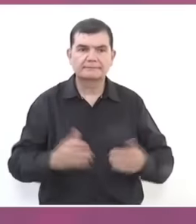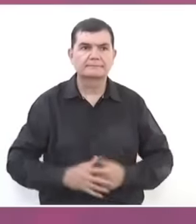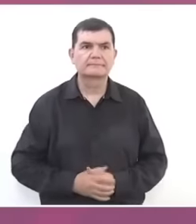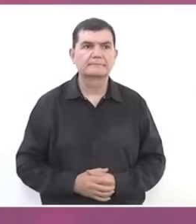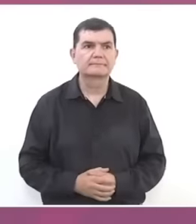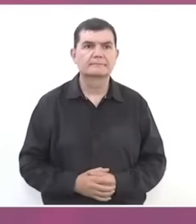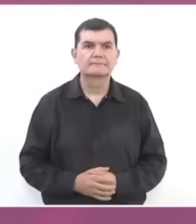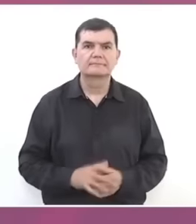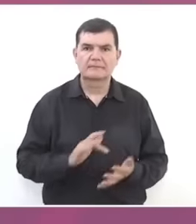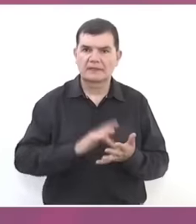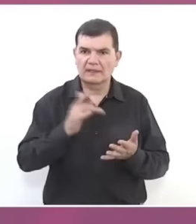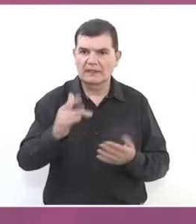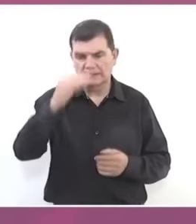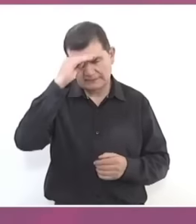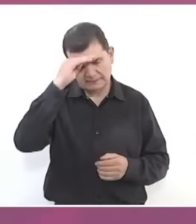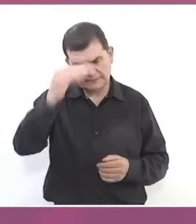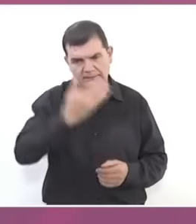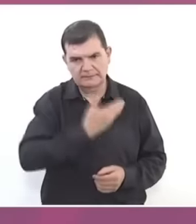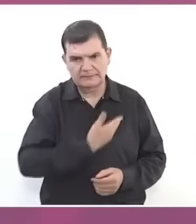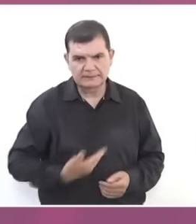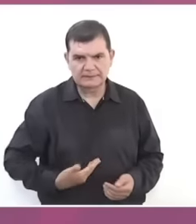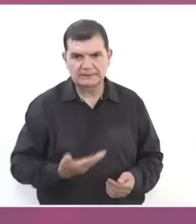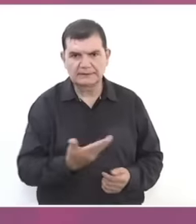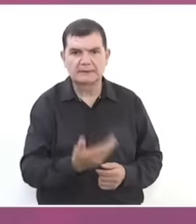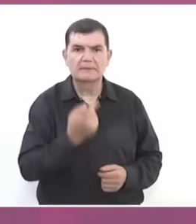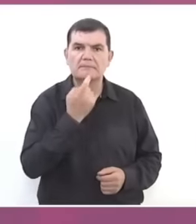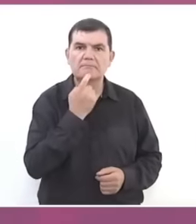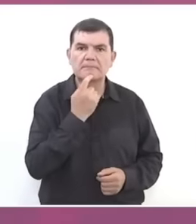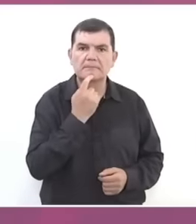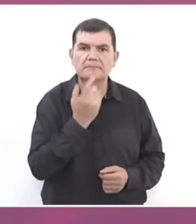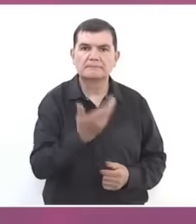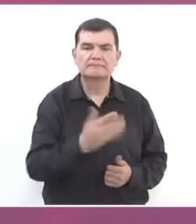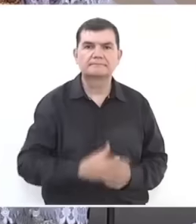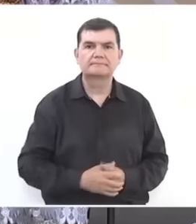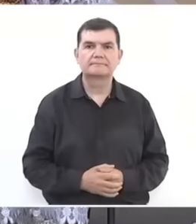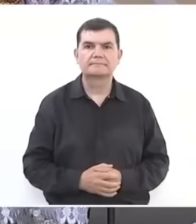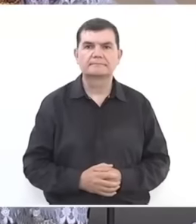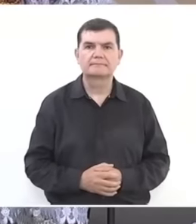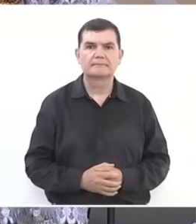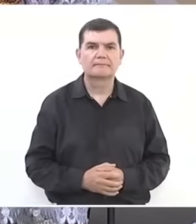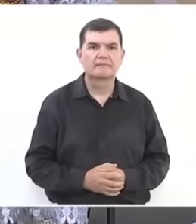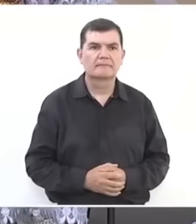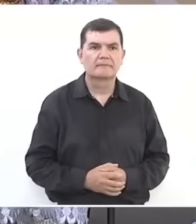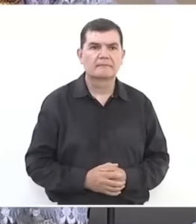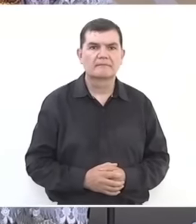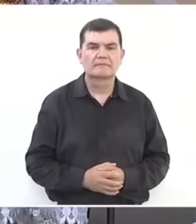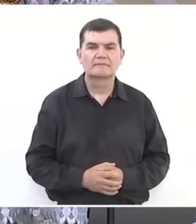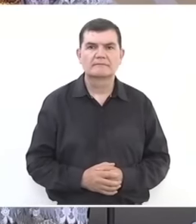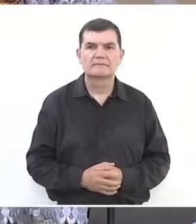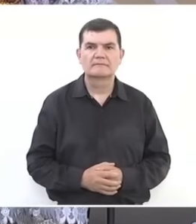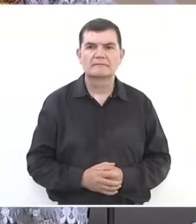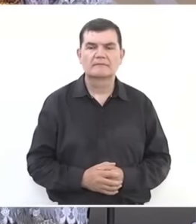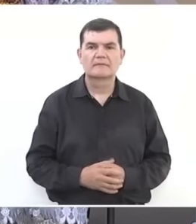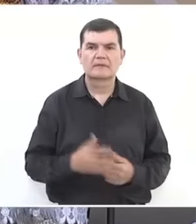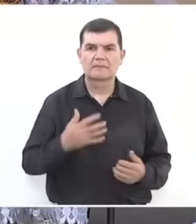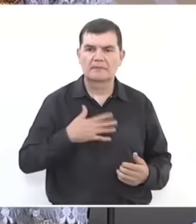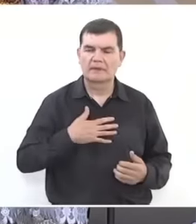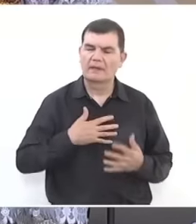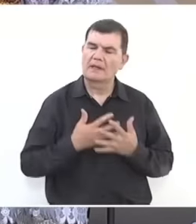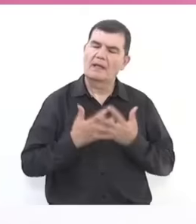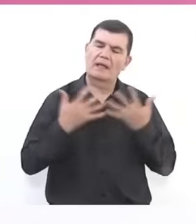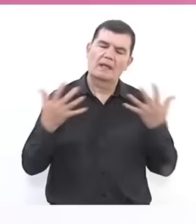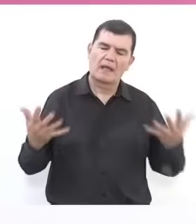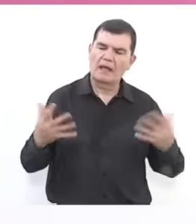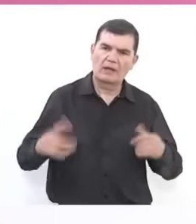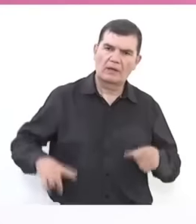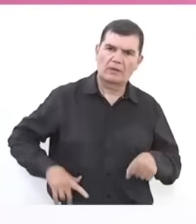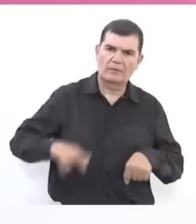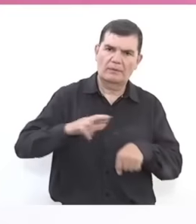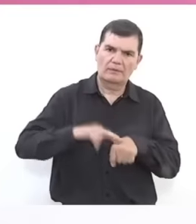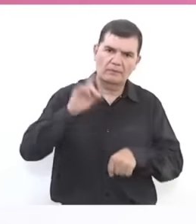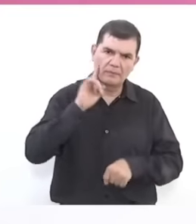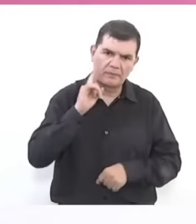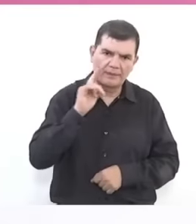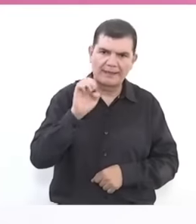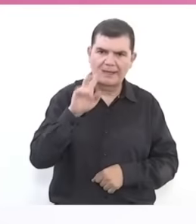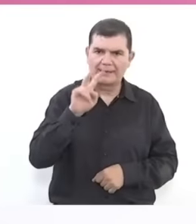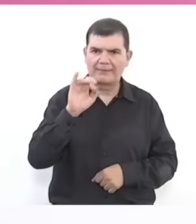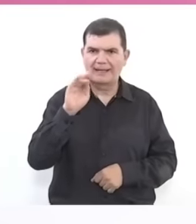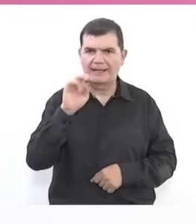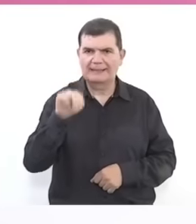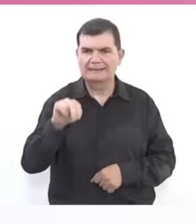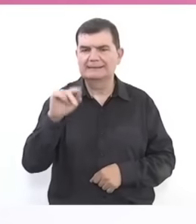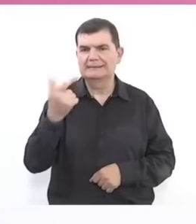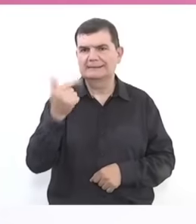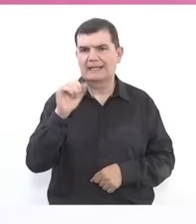Thank you, Mr. President Andrés Manuel López Obrador, to our great governor Evely Salgado,